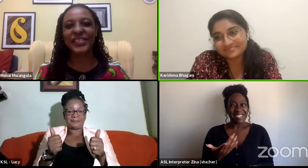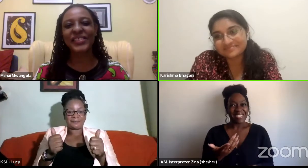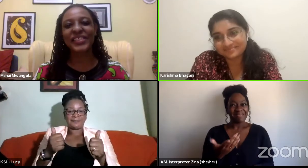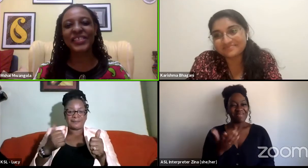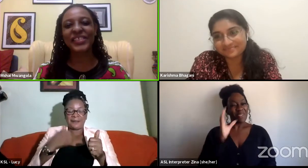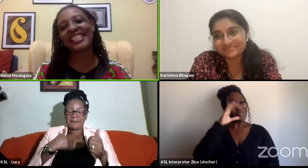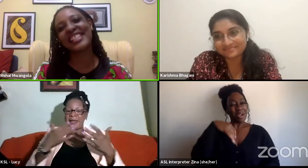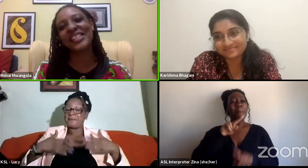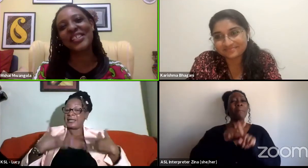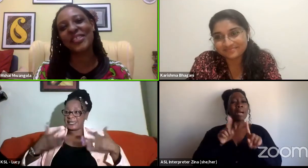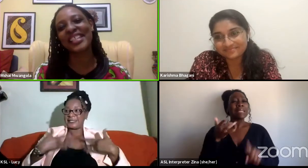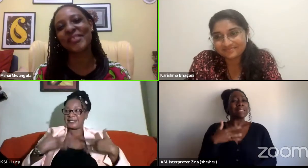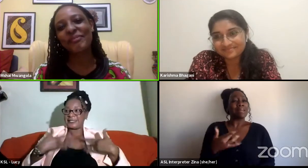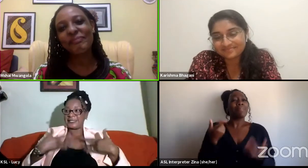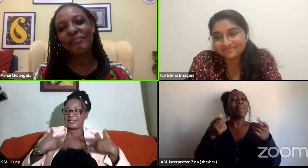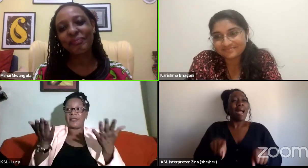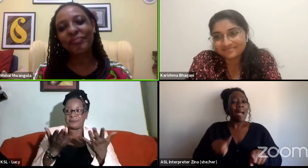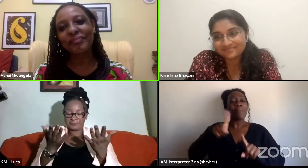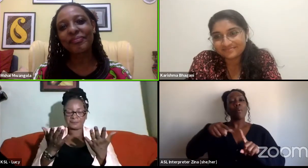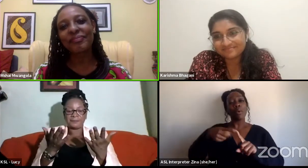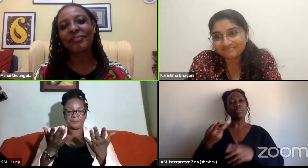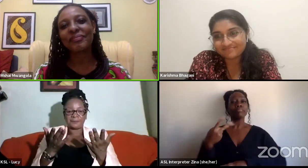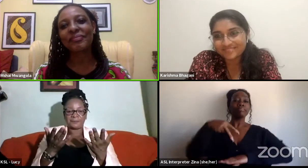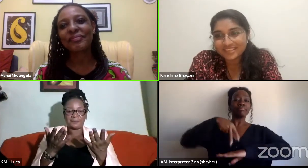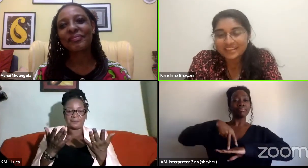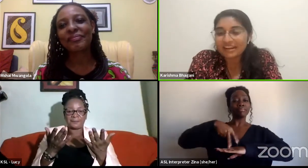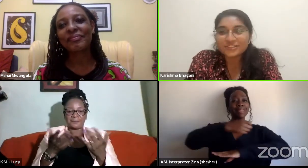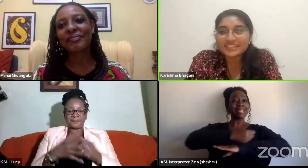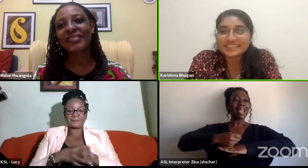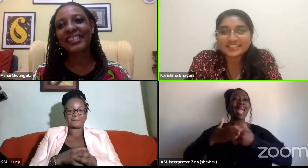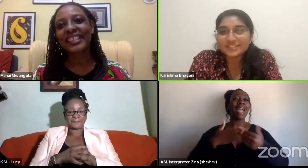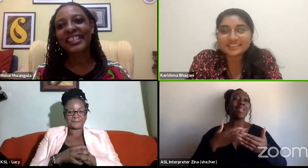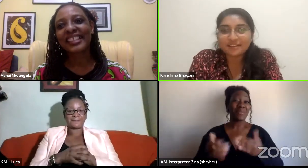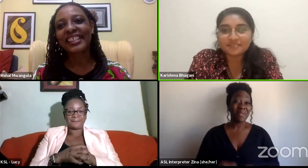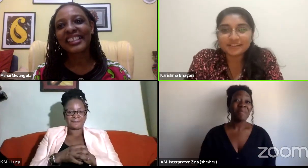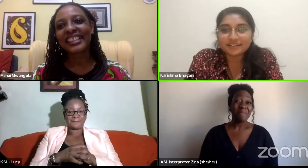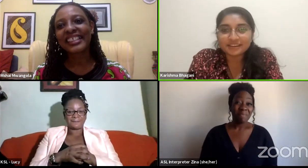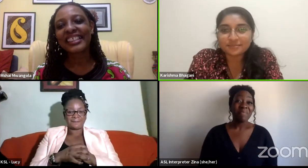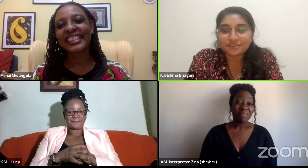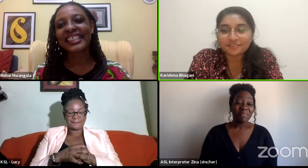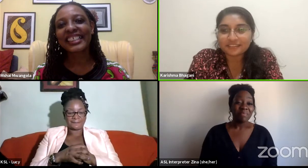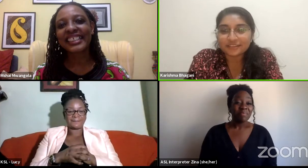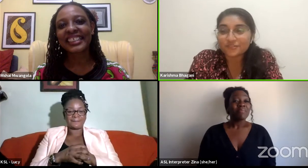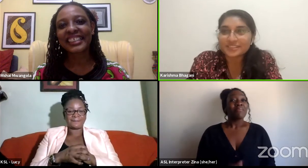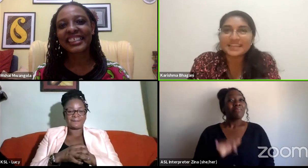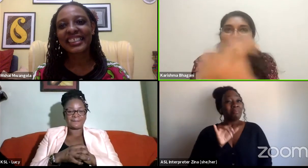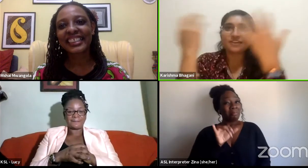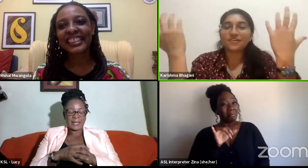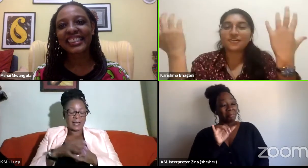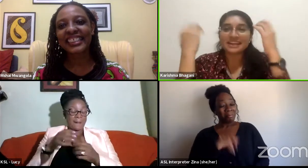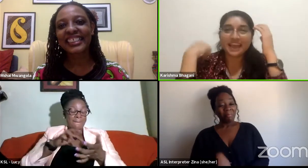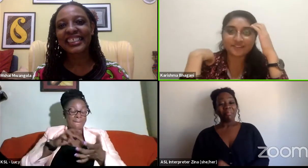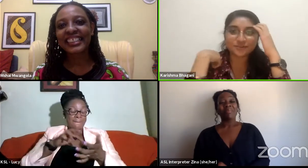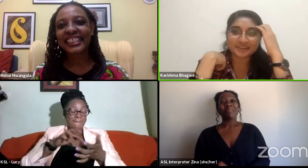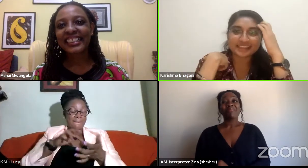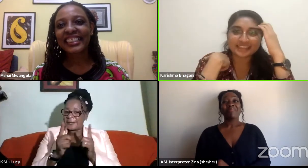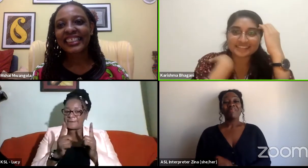So this is interesting. And just in a really, really, brief thing that you've just said, I already have so many things